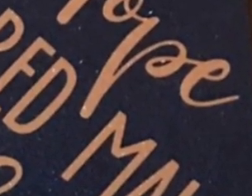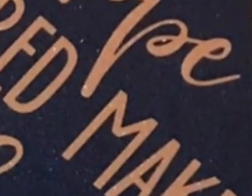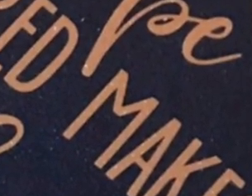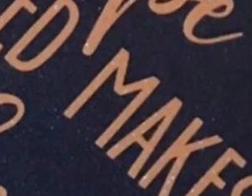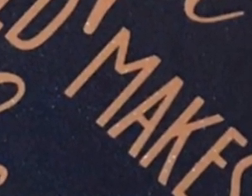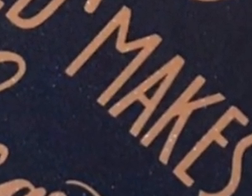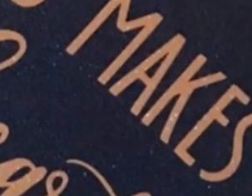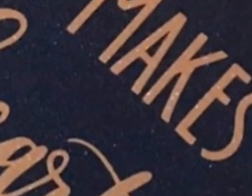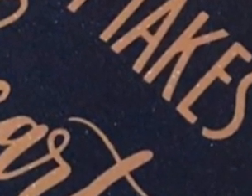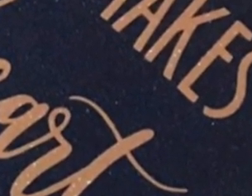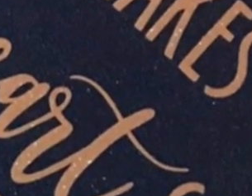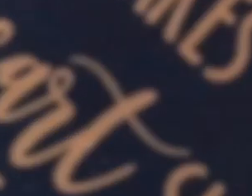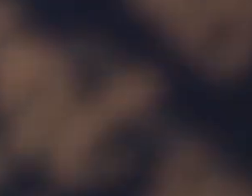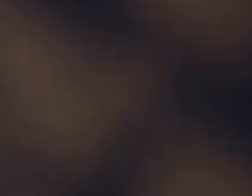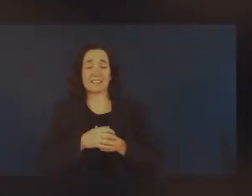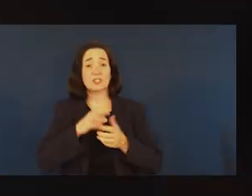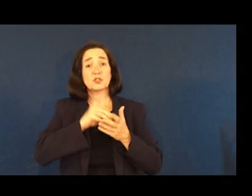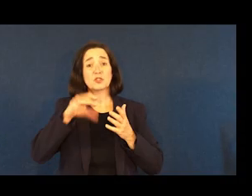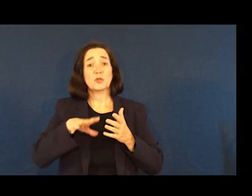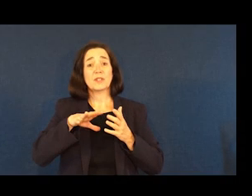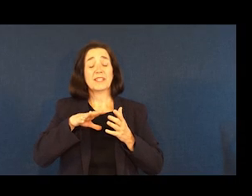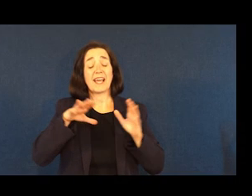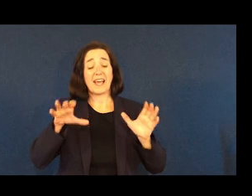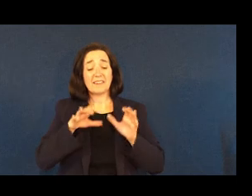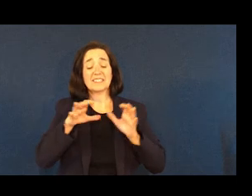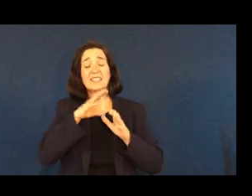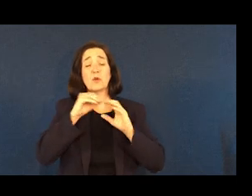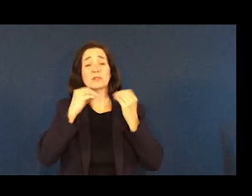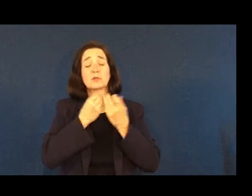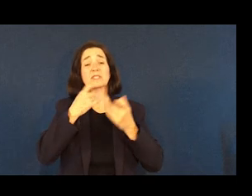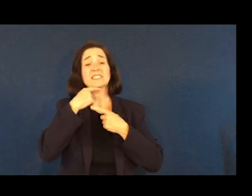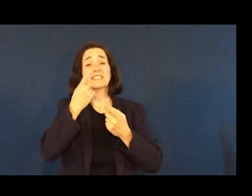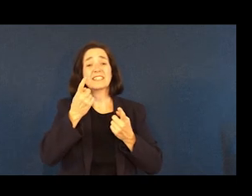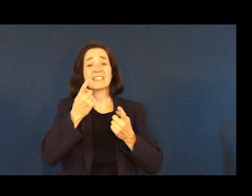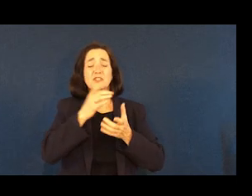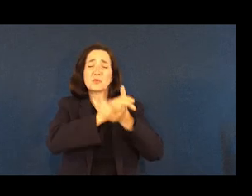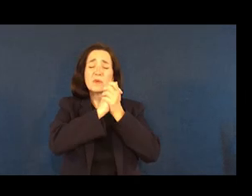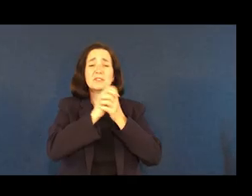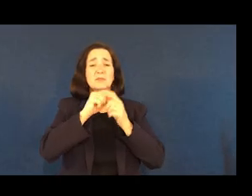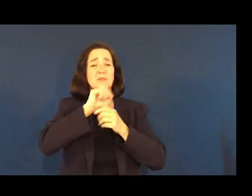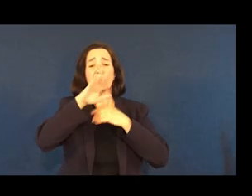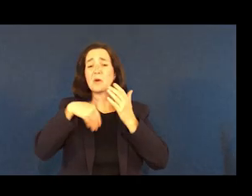Student Activities and Organizations wants to say congratulations to everyone graduating. Go Bucs.